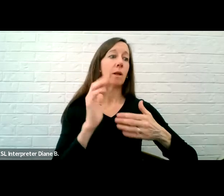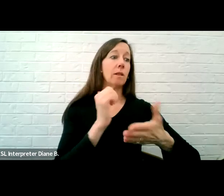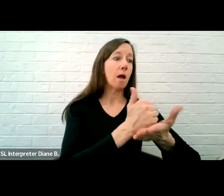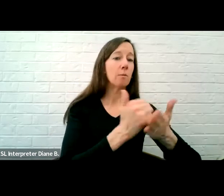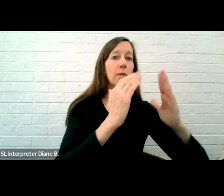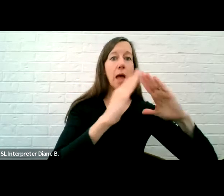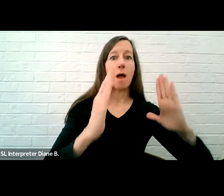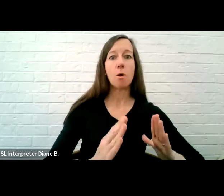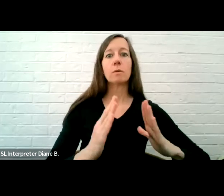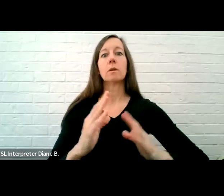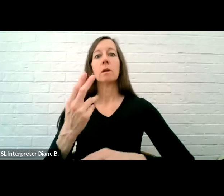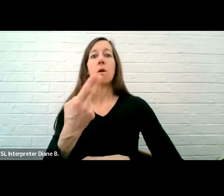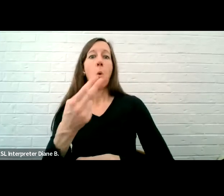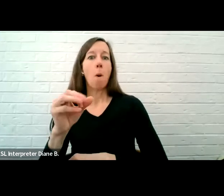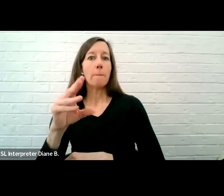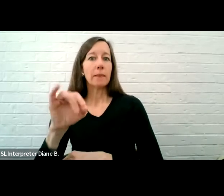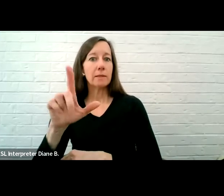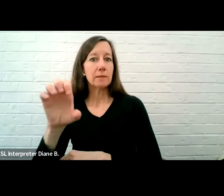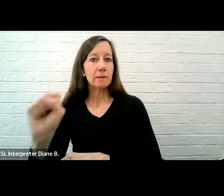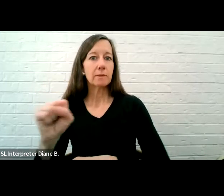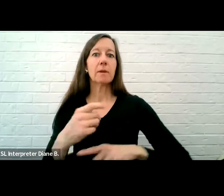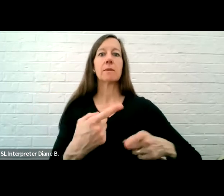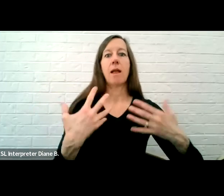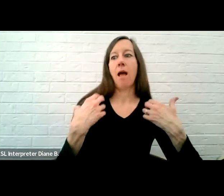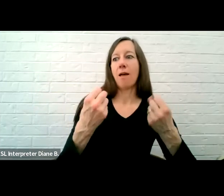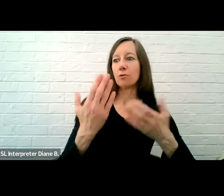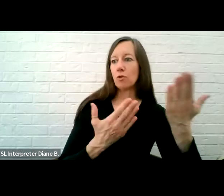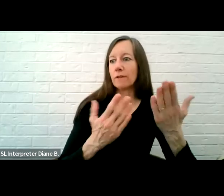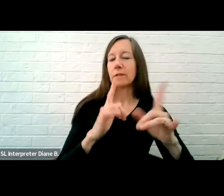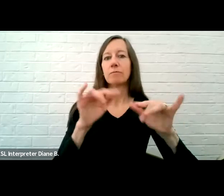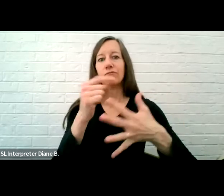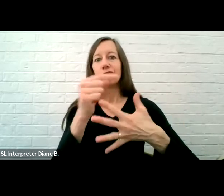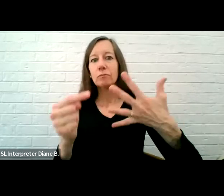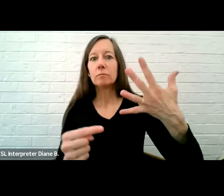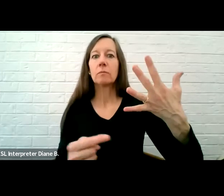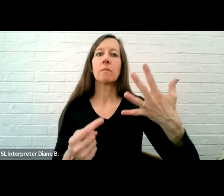disability services and health services including the physical behavioral and mental health services